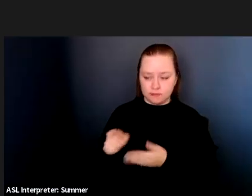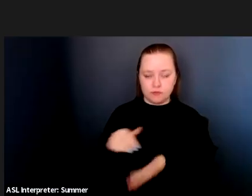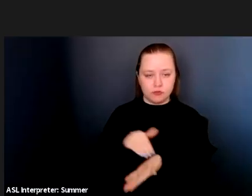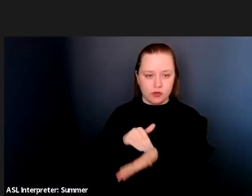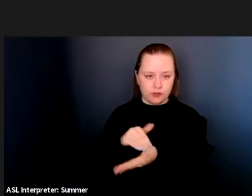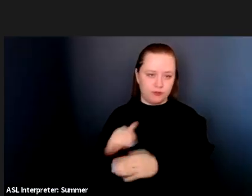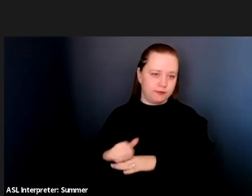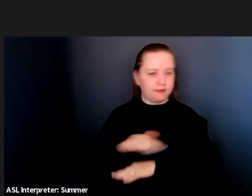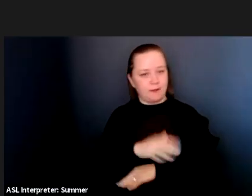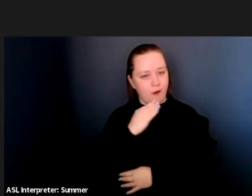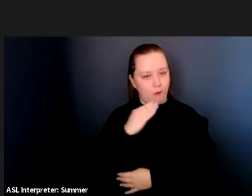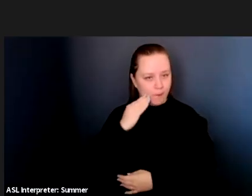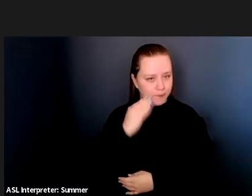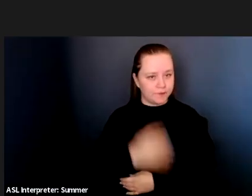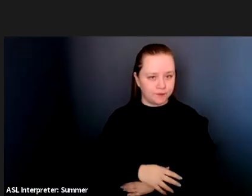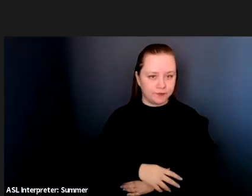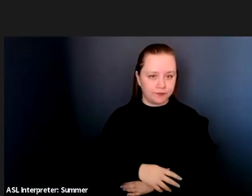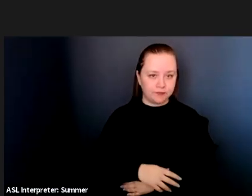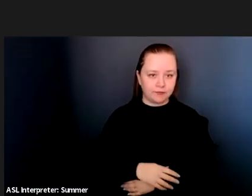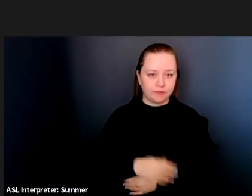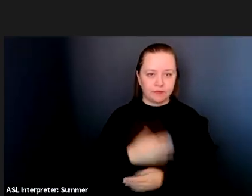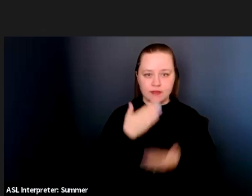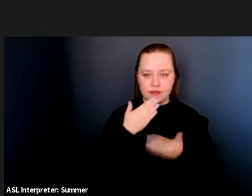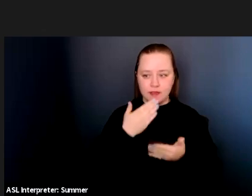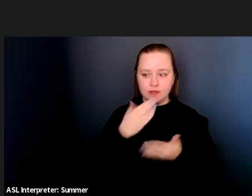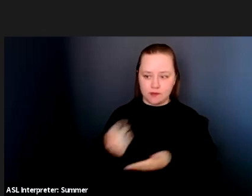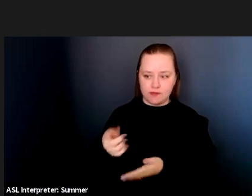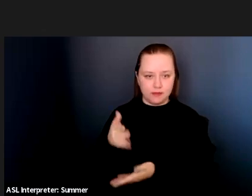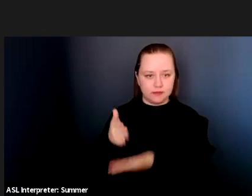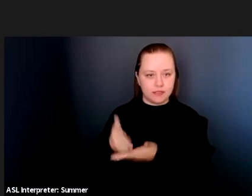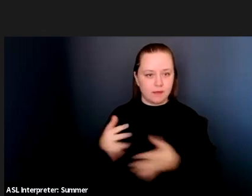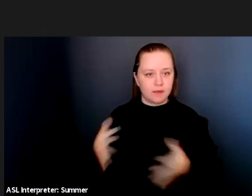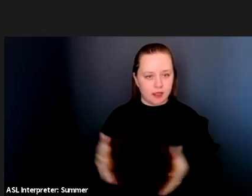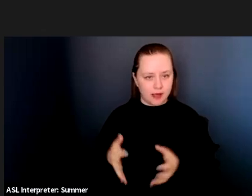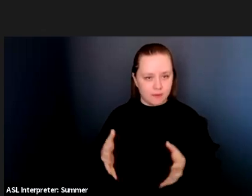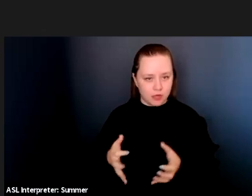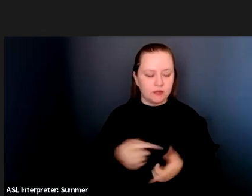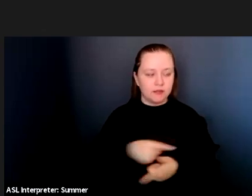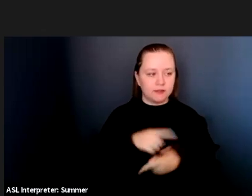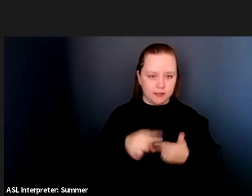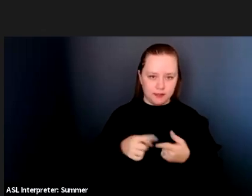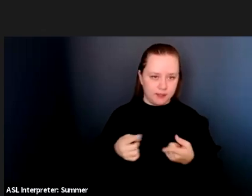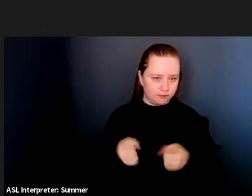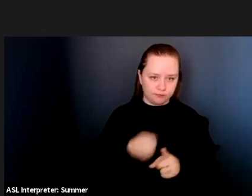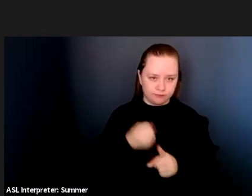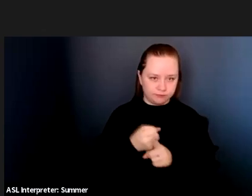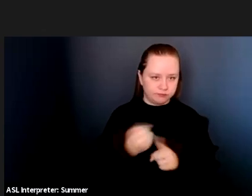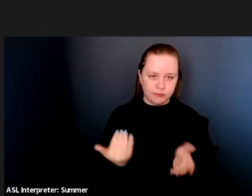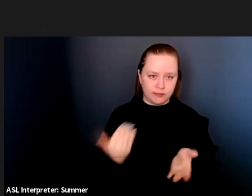Thankfully, they stopped it. And then I went into labor again. I started having contractions rather